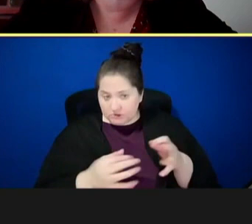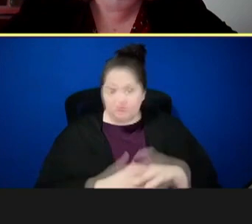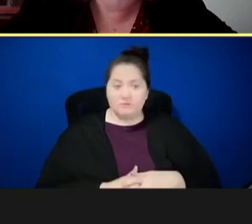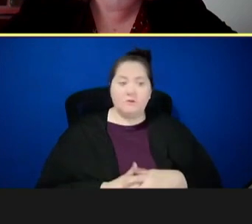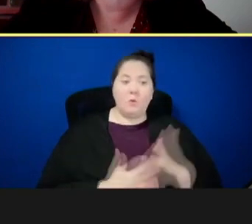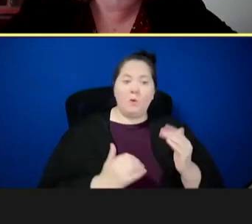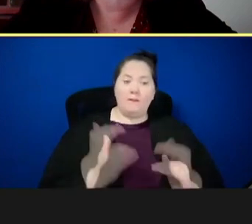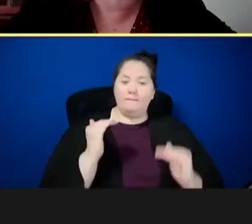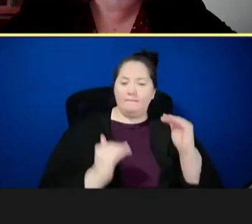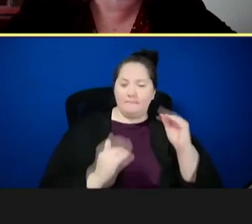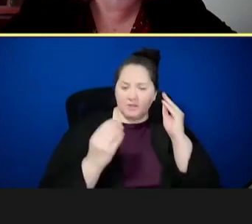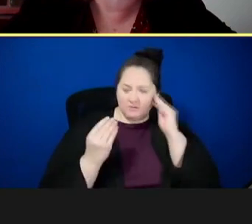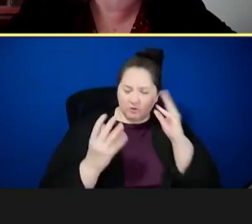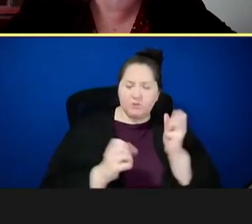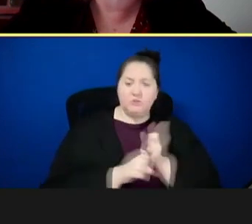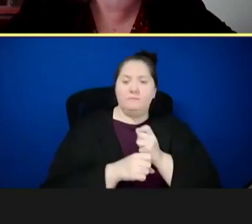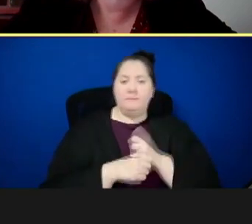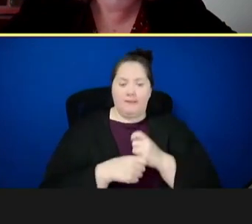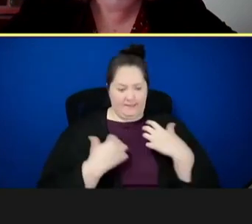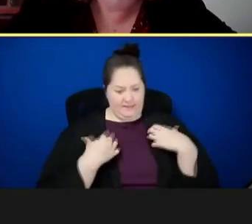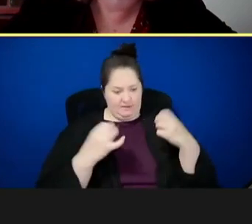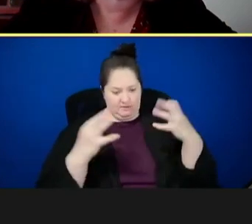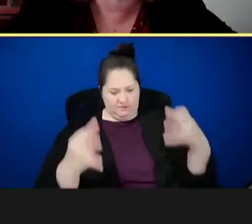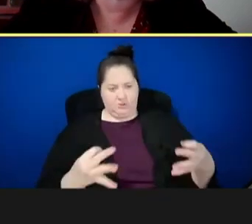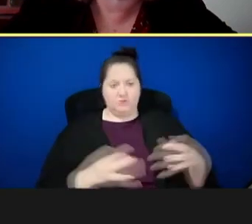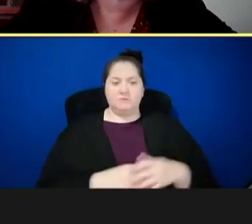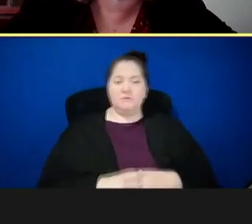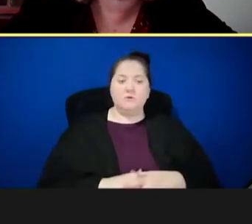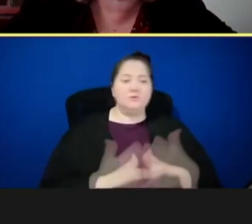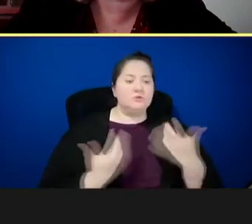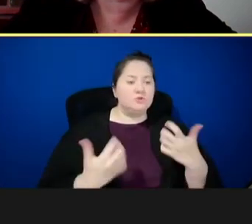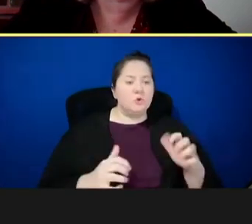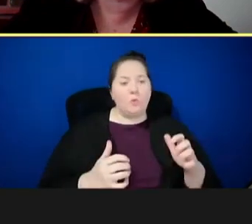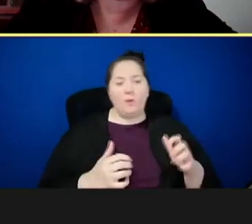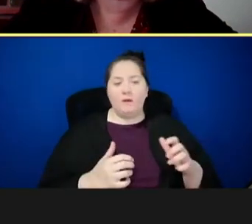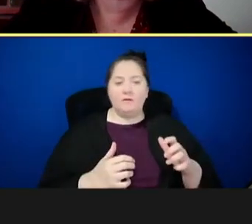information to make their own health decisions. They don't want what they called a sell job on